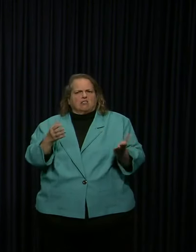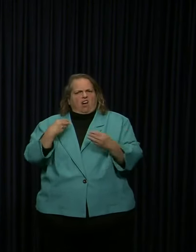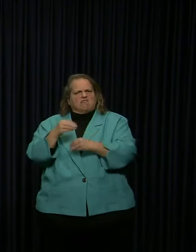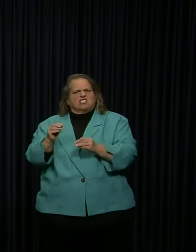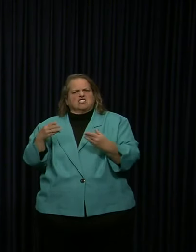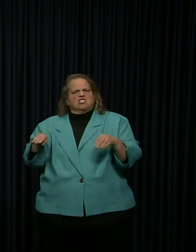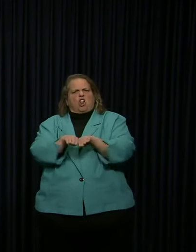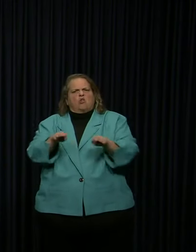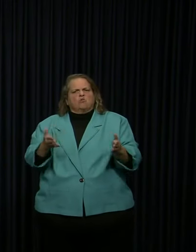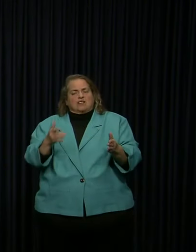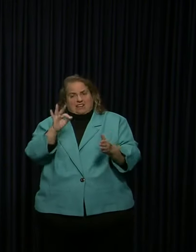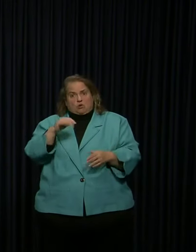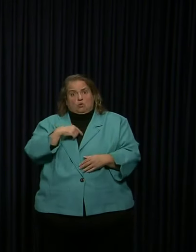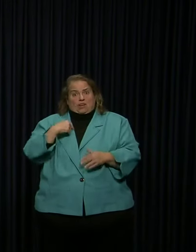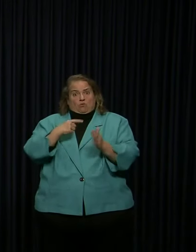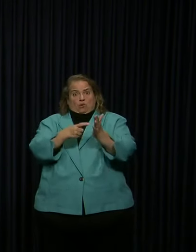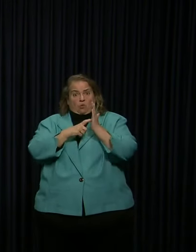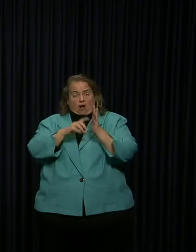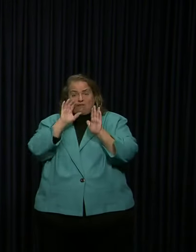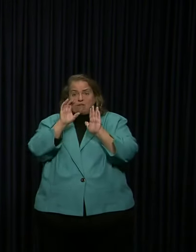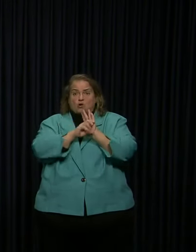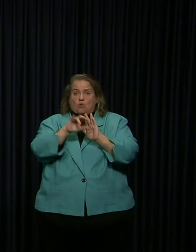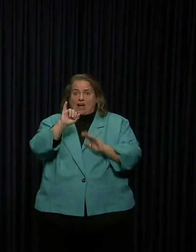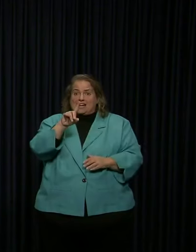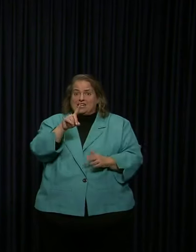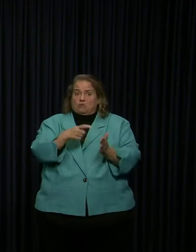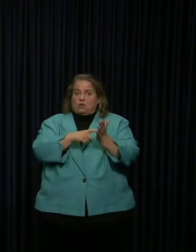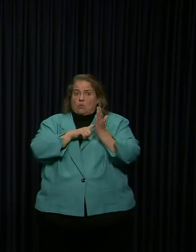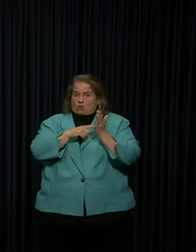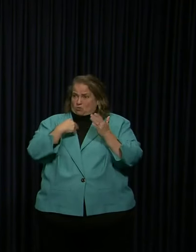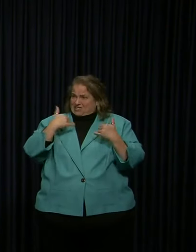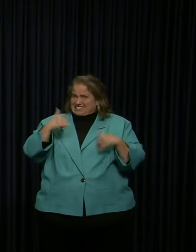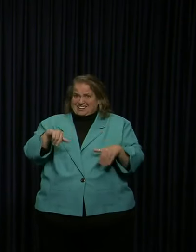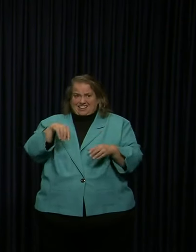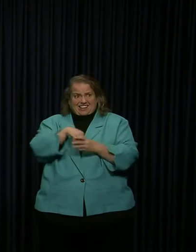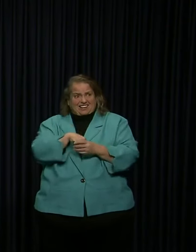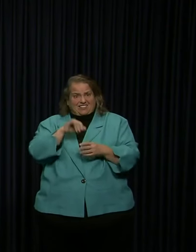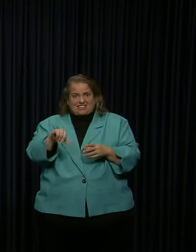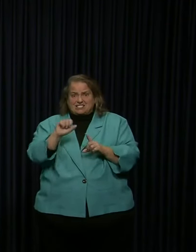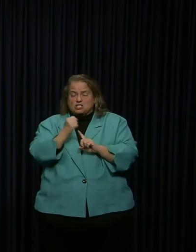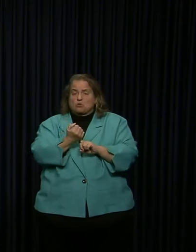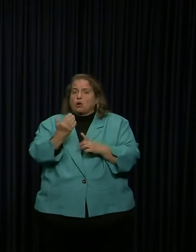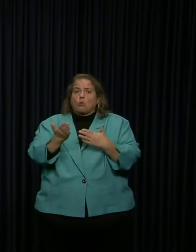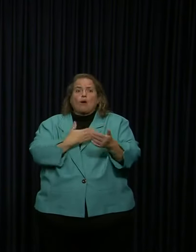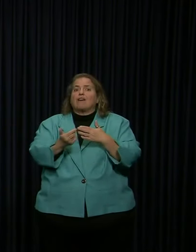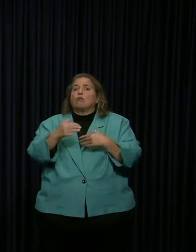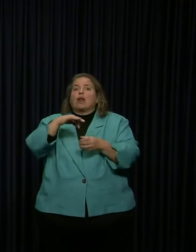IS THERE AGREEMENT WITH HIS OFFICE? [NOT AUDIBLE]